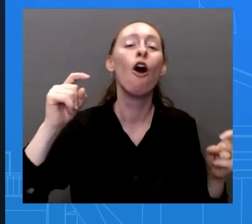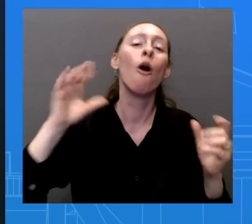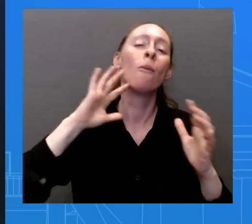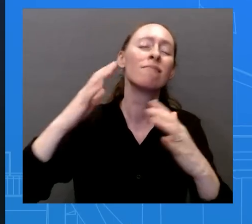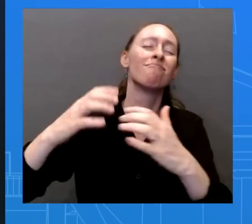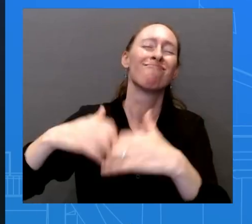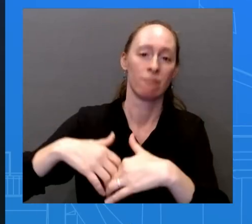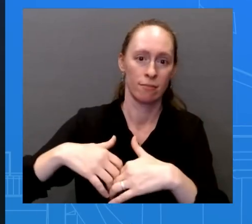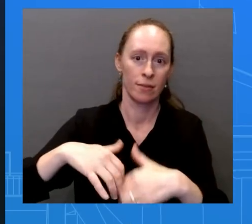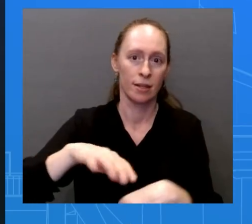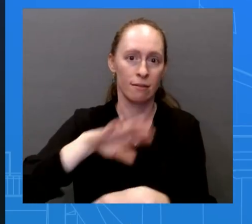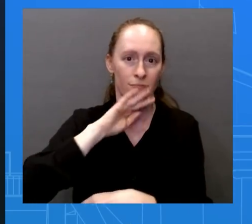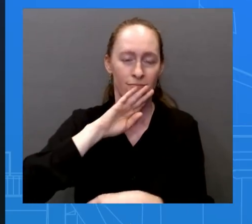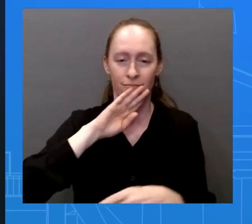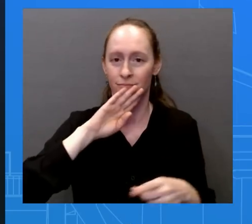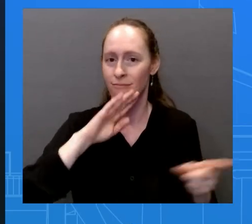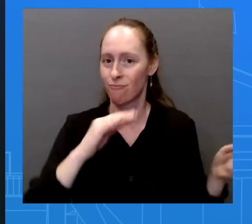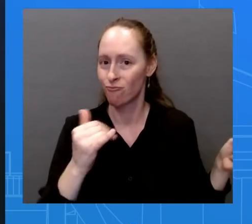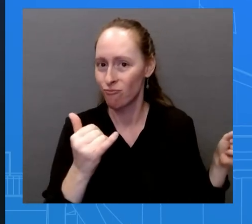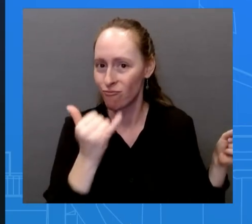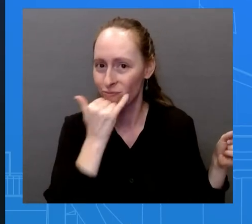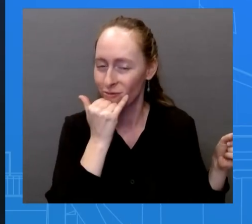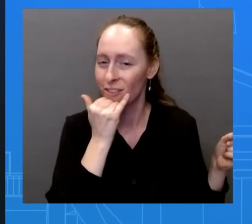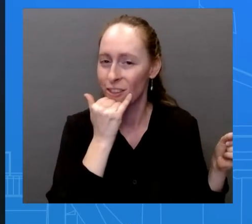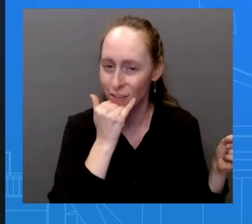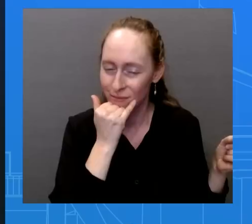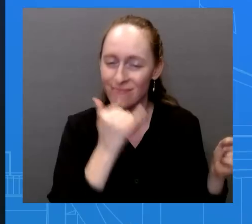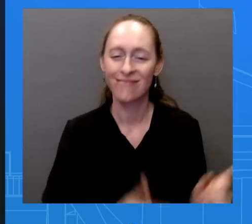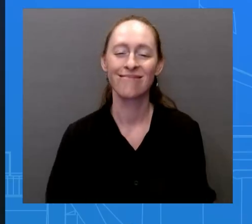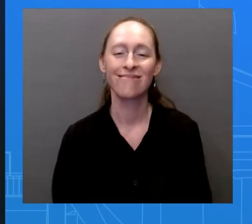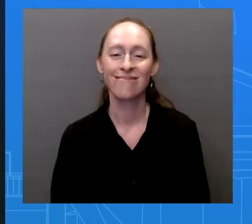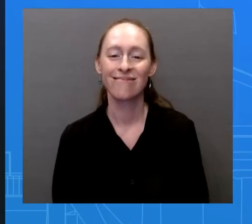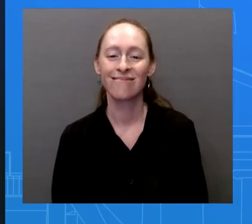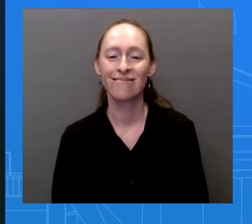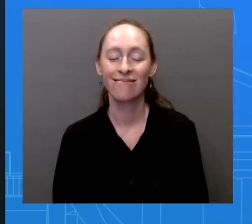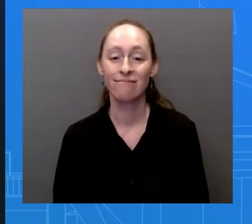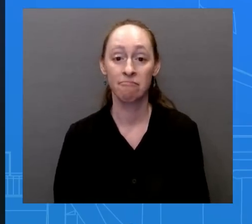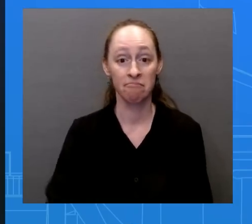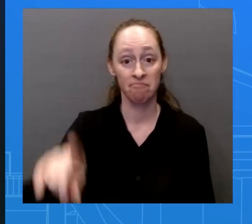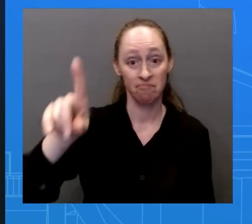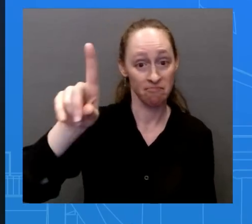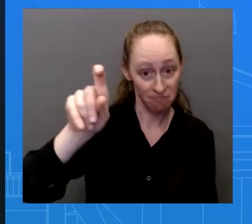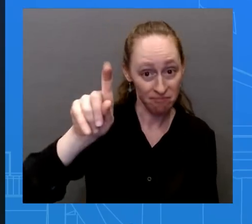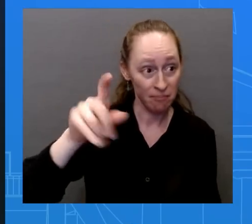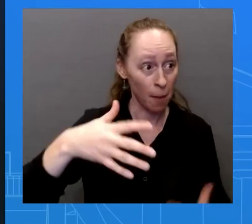And we are indeed back. So the President has spent a lot of time talking to leaders, as he did today.